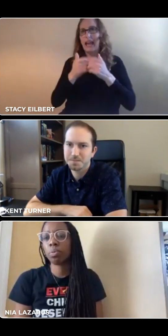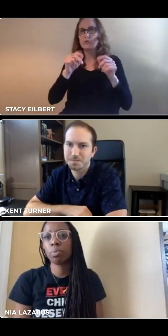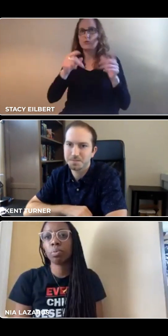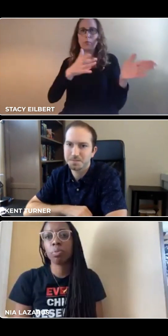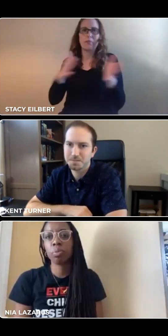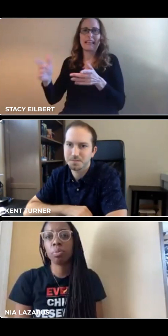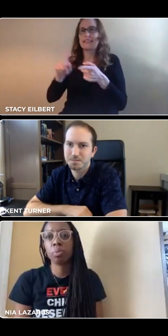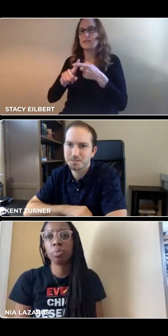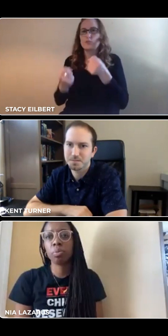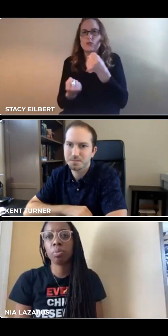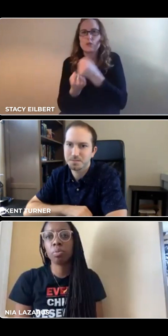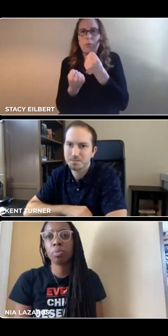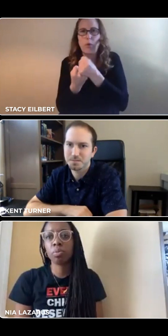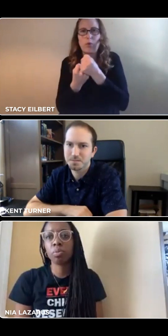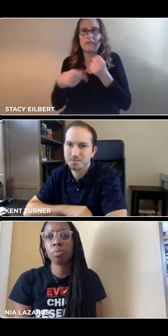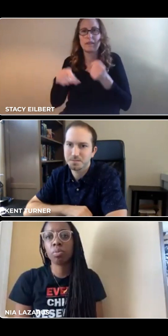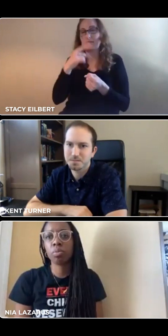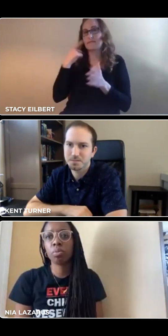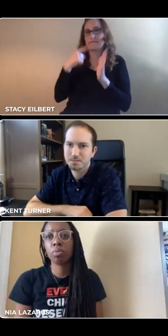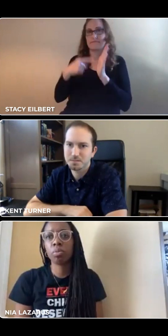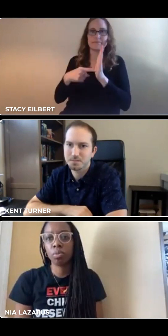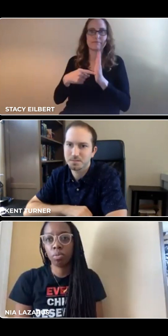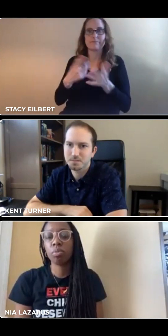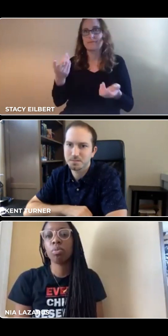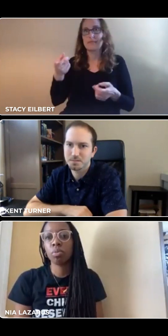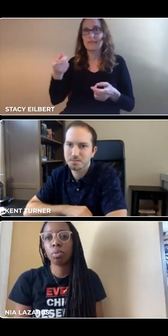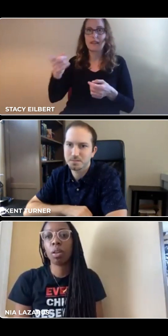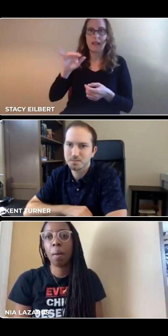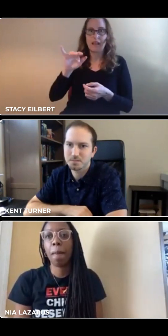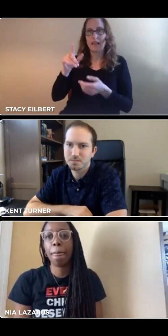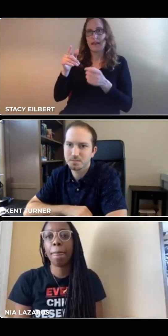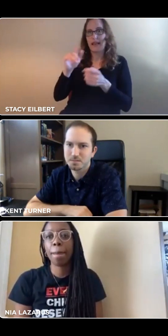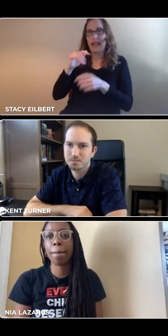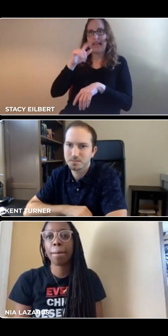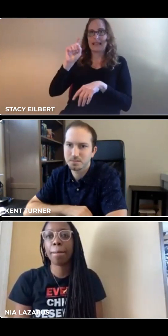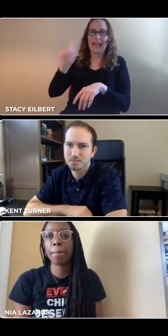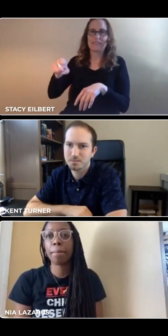How do you plan to support your students to meet their IEP goals?